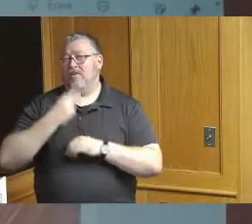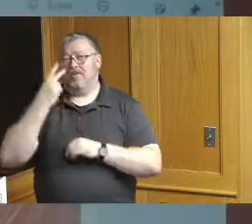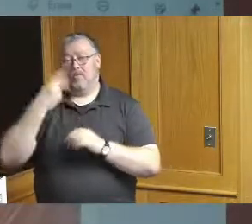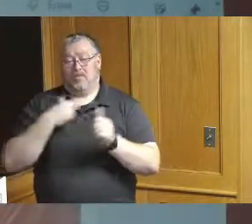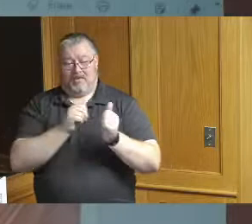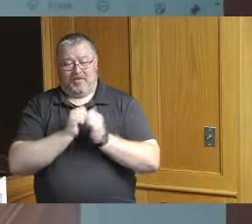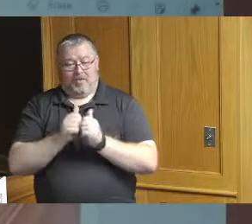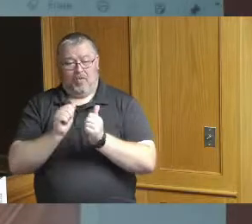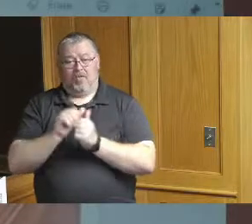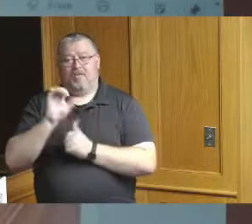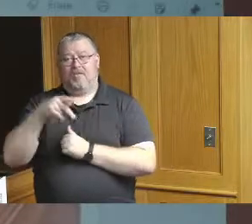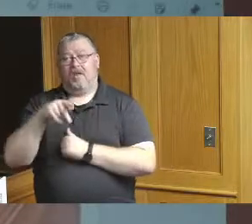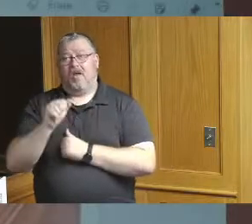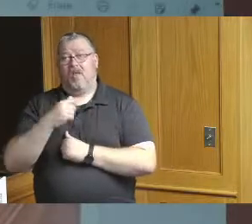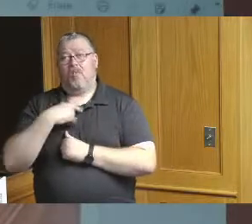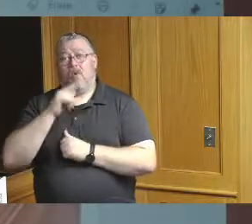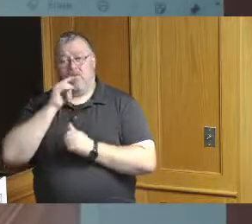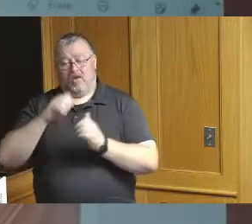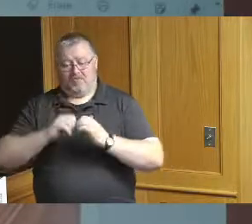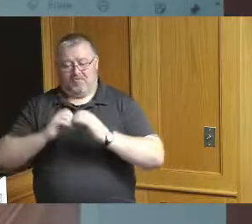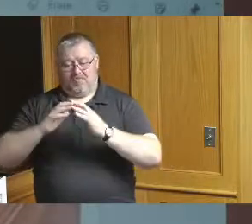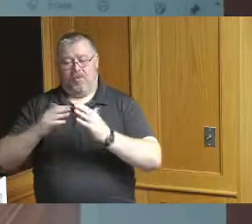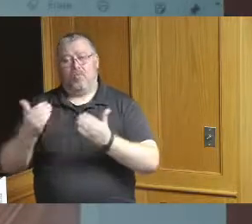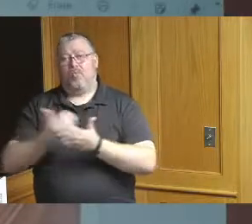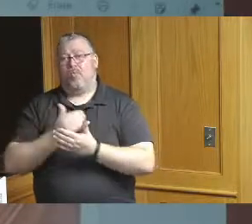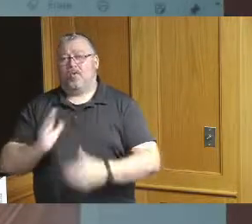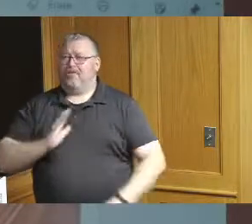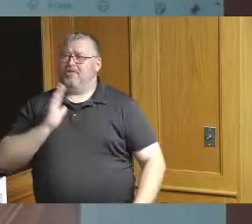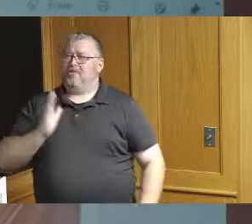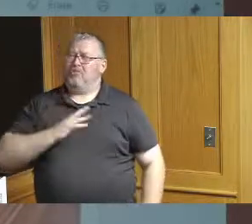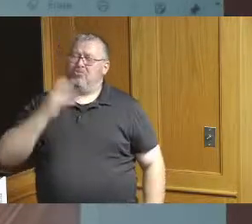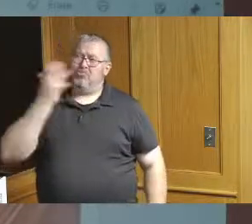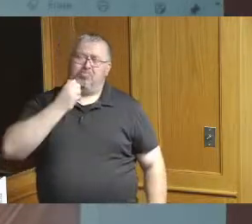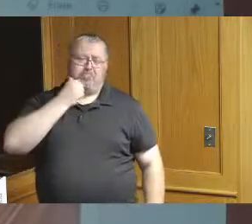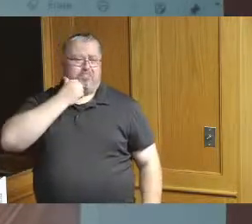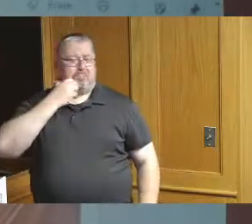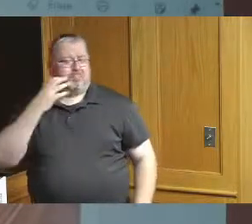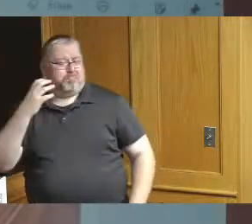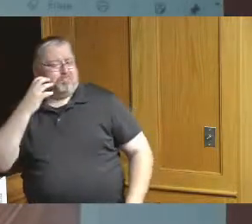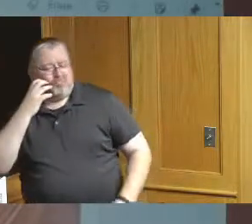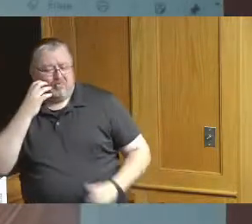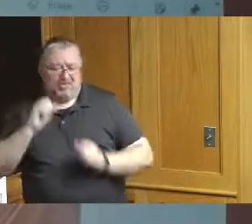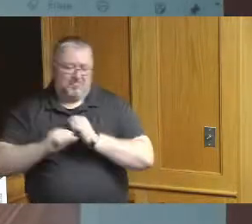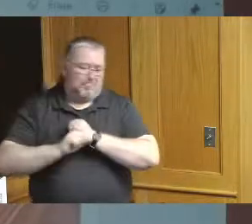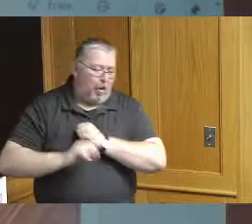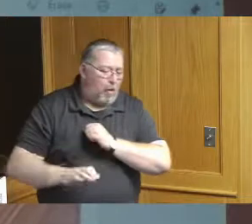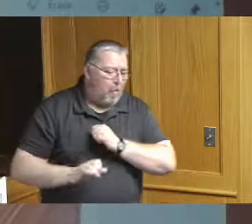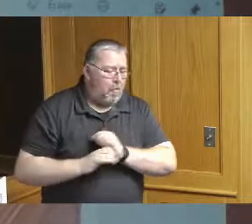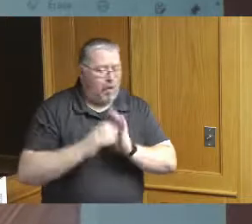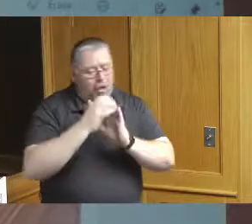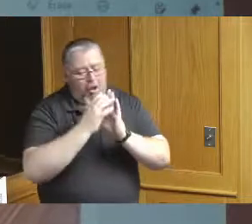with cps we were going to roll out a very robust marketing communications plan as i said cps even